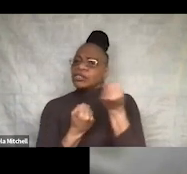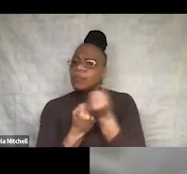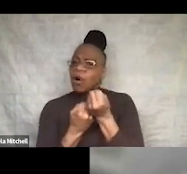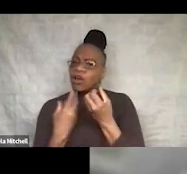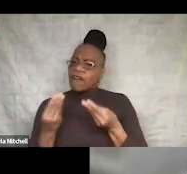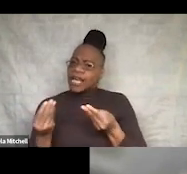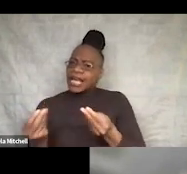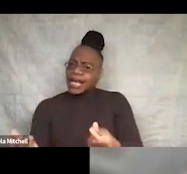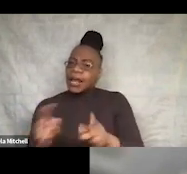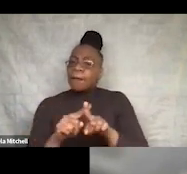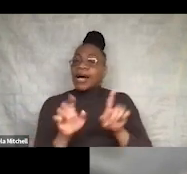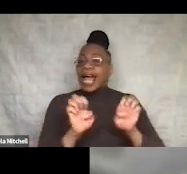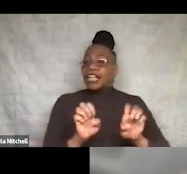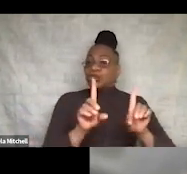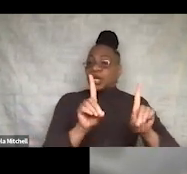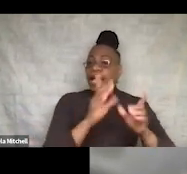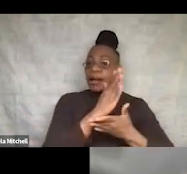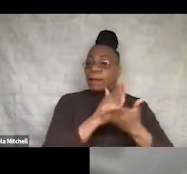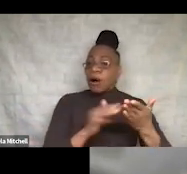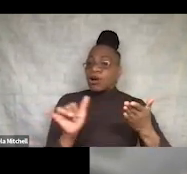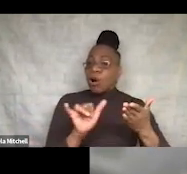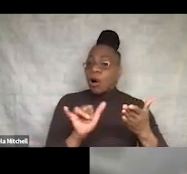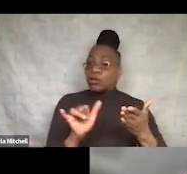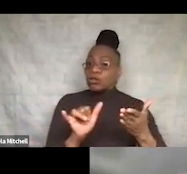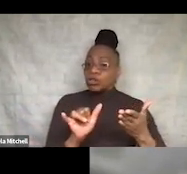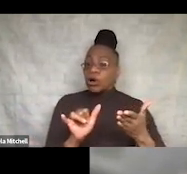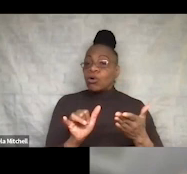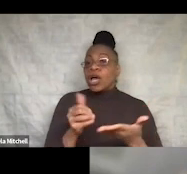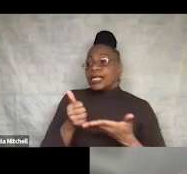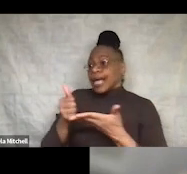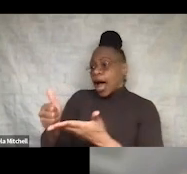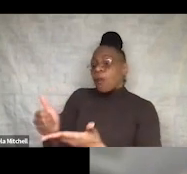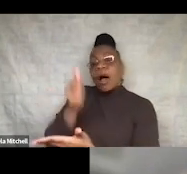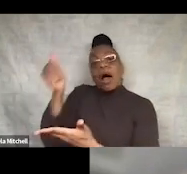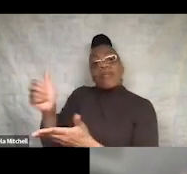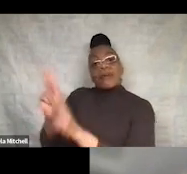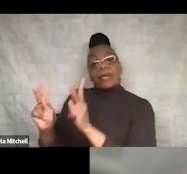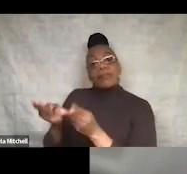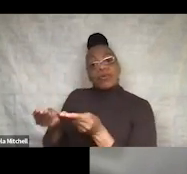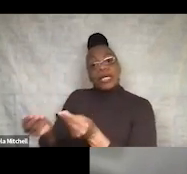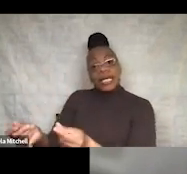but also the educational pieces to help to also heal others. And often, as we're doing the work of healing,